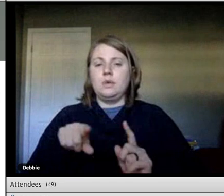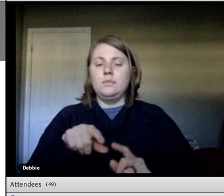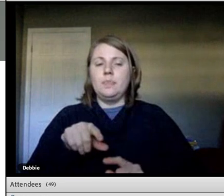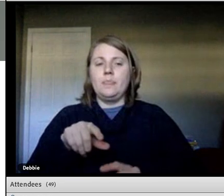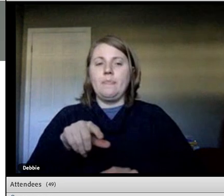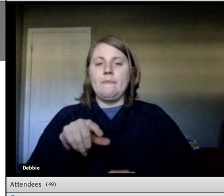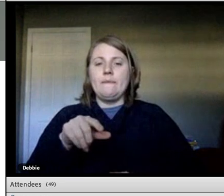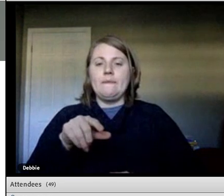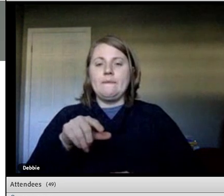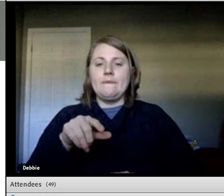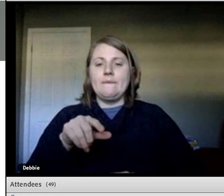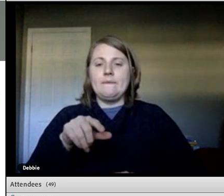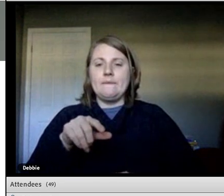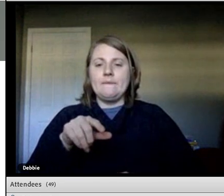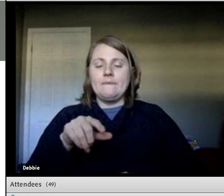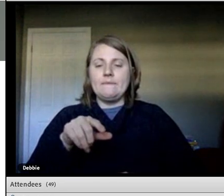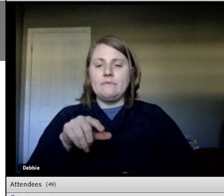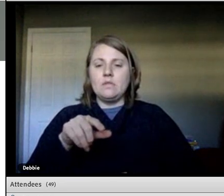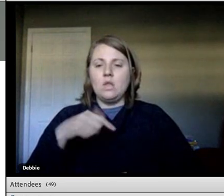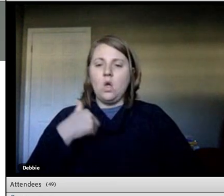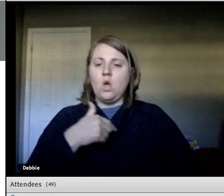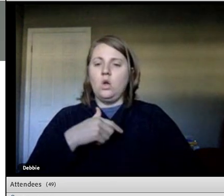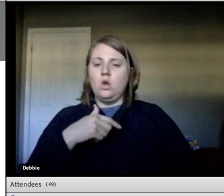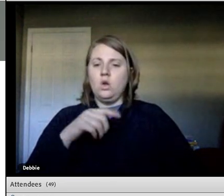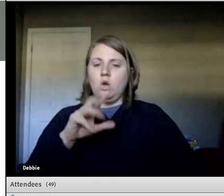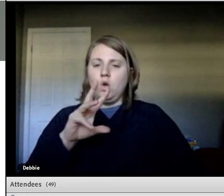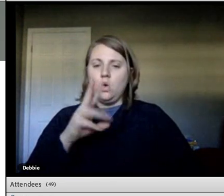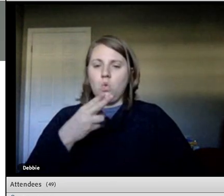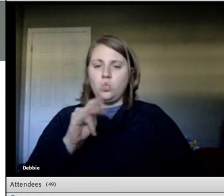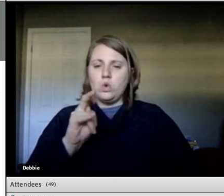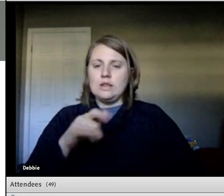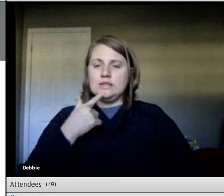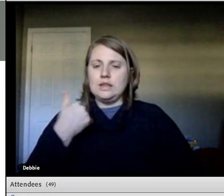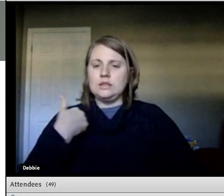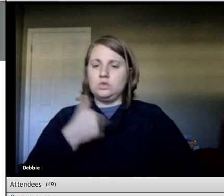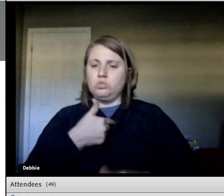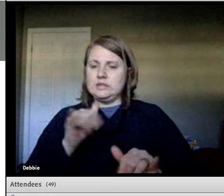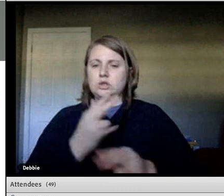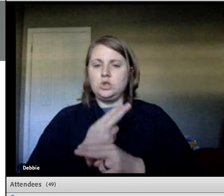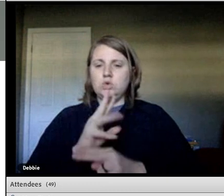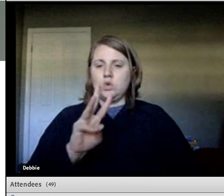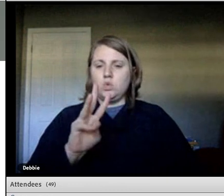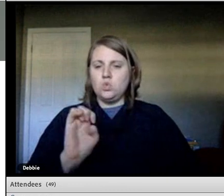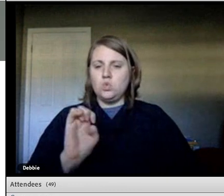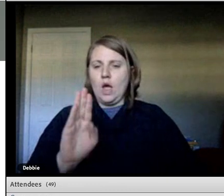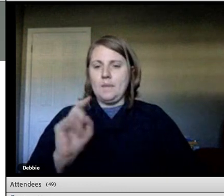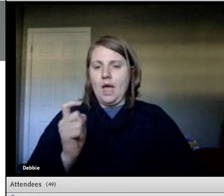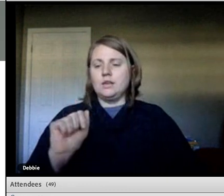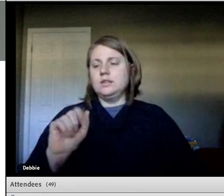Okay and so, you know, Webex, Adobe Connect, GoToWebinar, GoToMeeting, they all are great options.